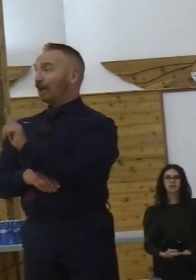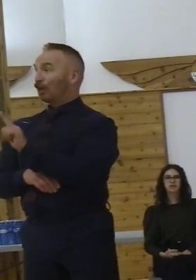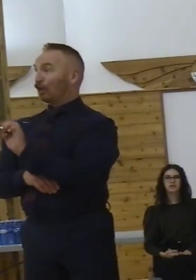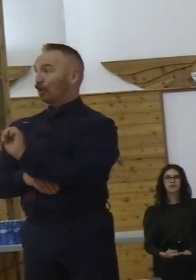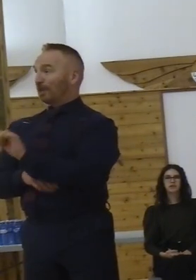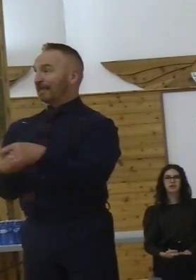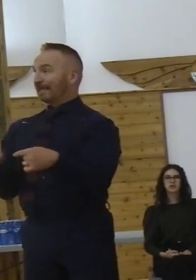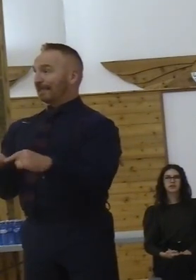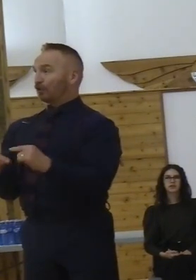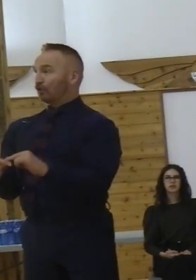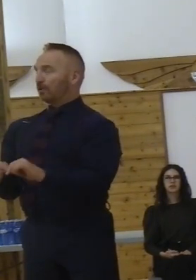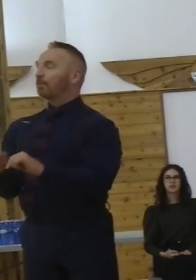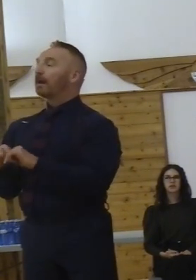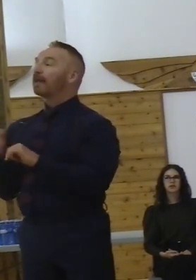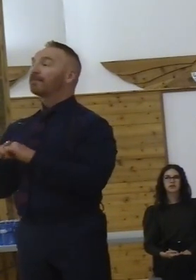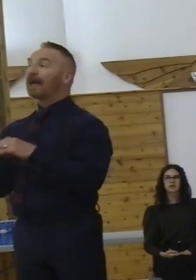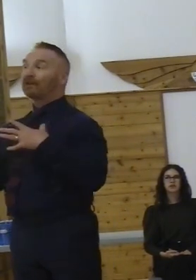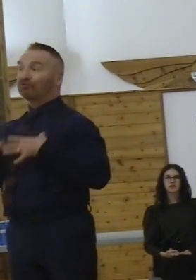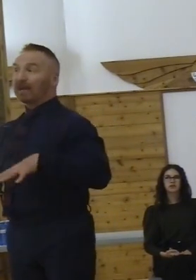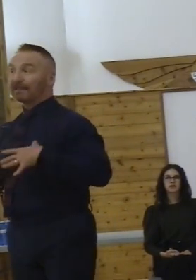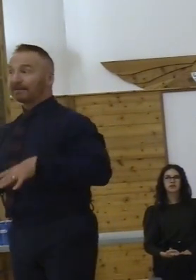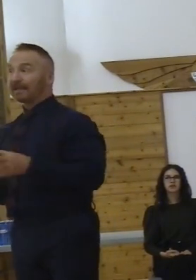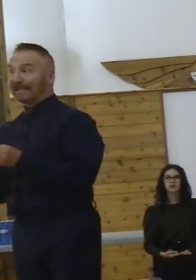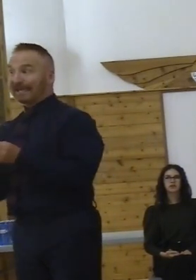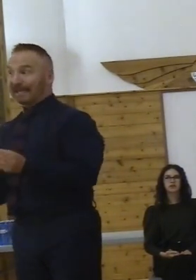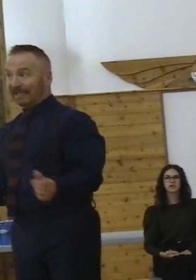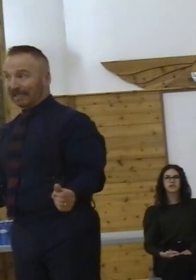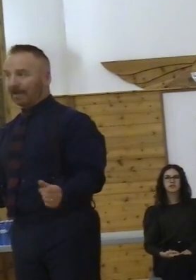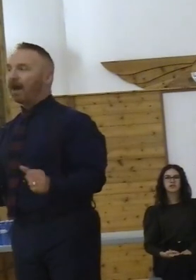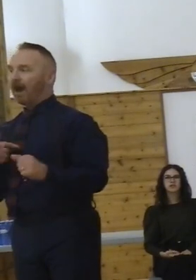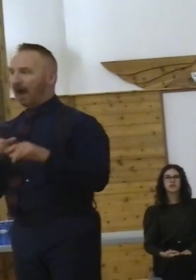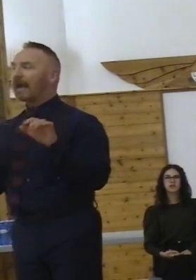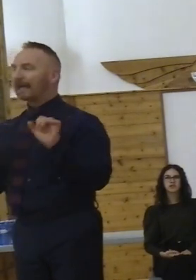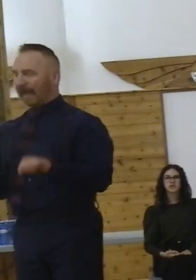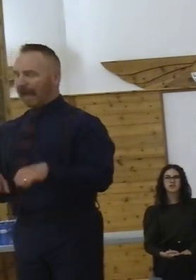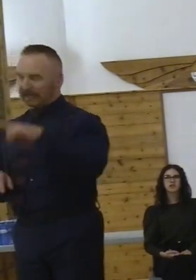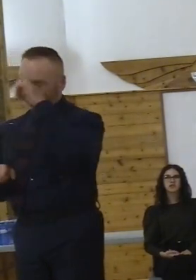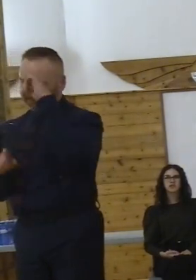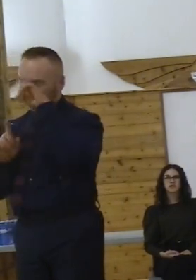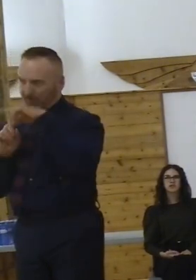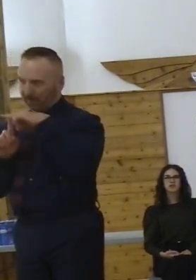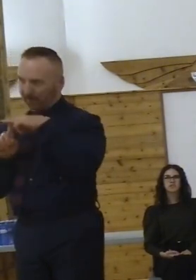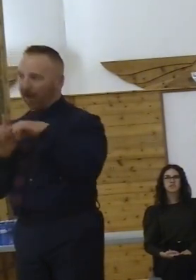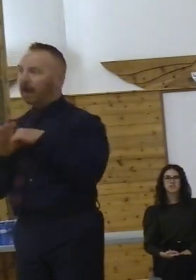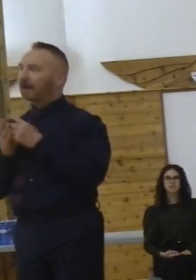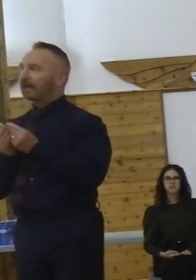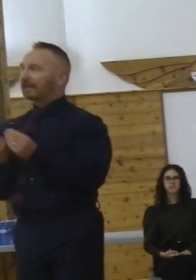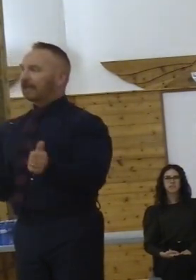dress I can do it. Because I know I need to heal myself also.